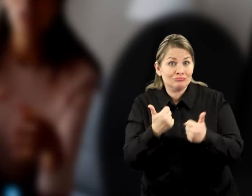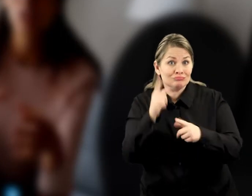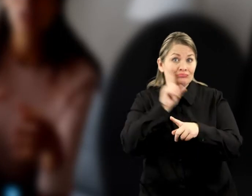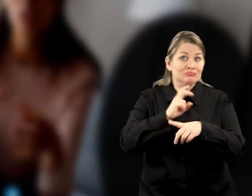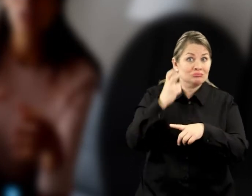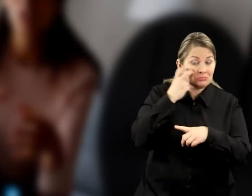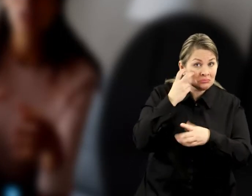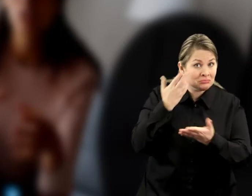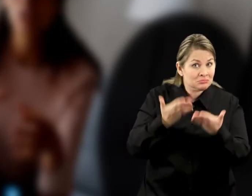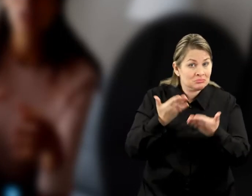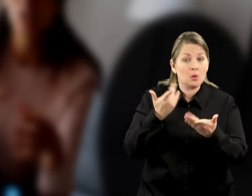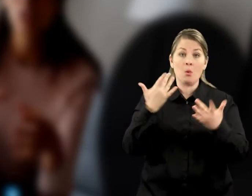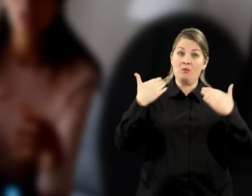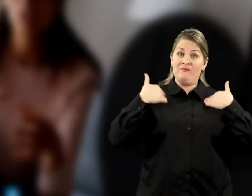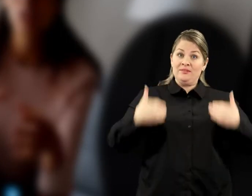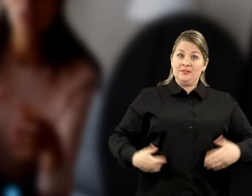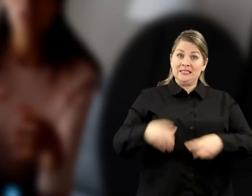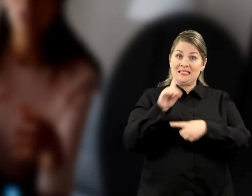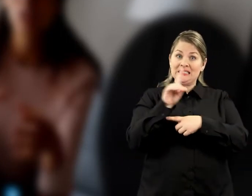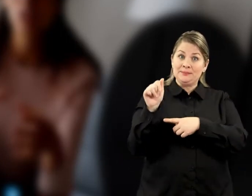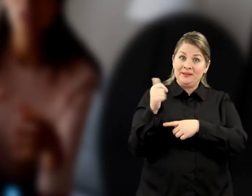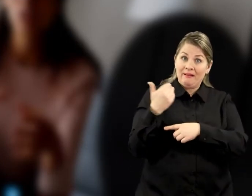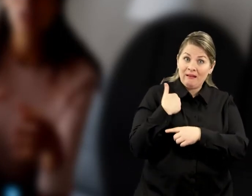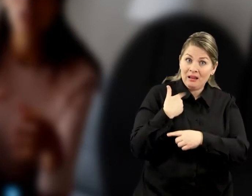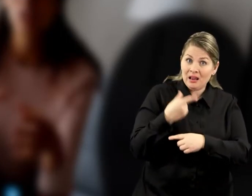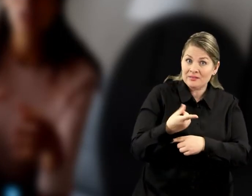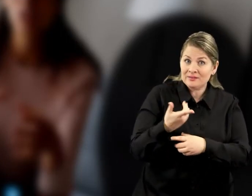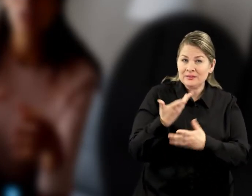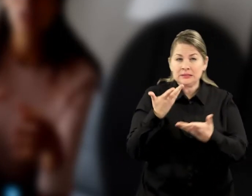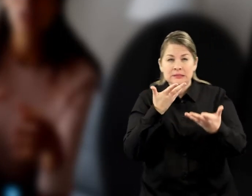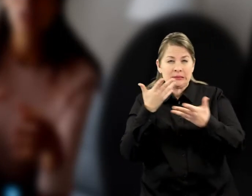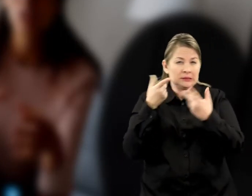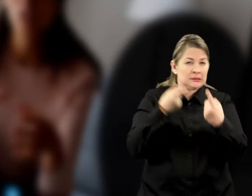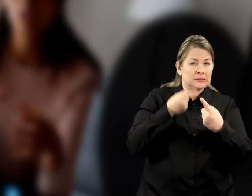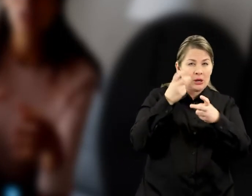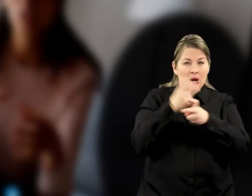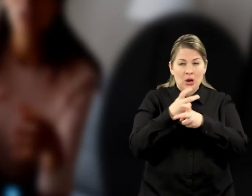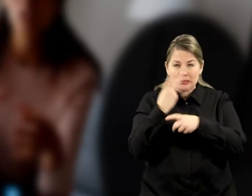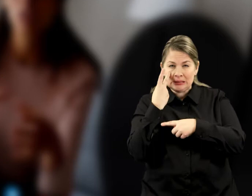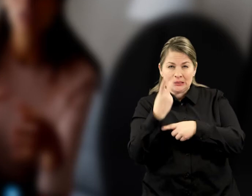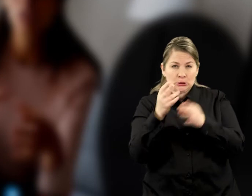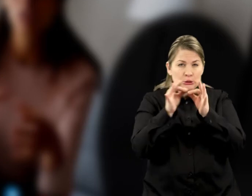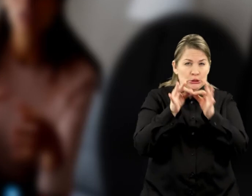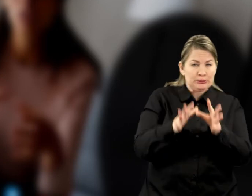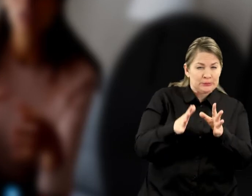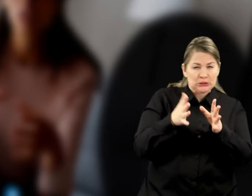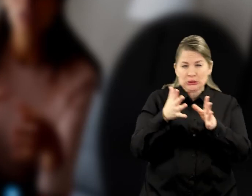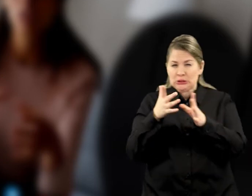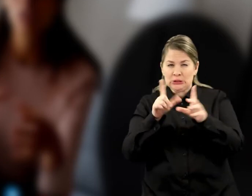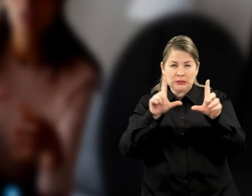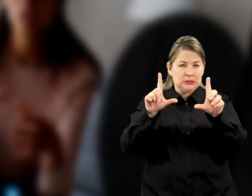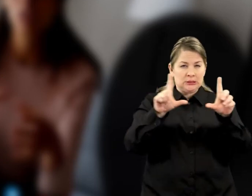VRI also should not be used if the person who is deaf also has significant vision loss or limited physical mobility